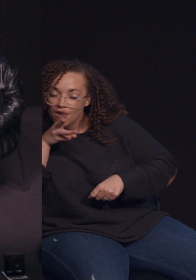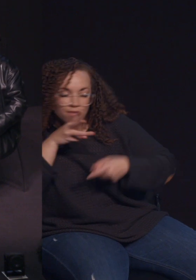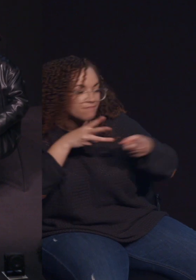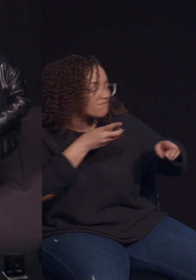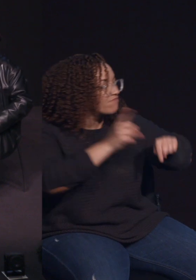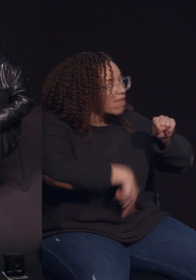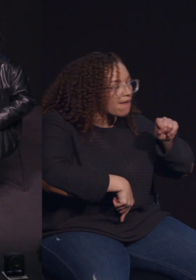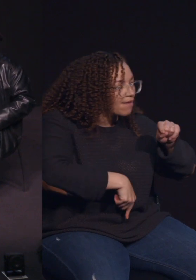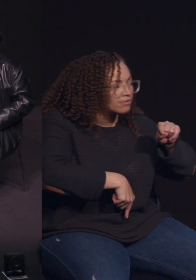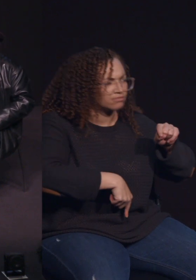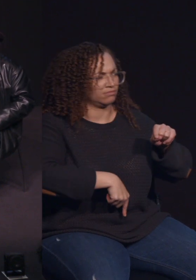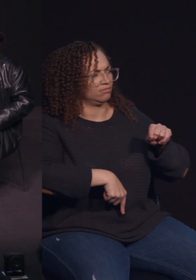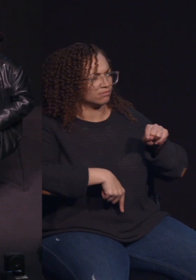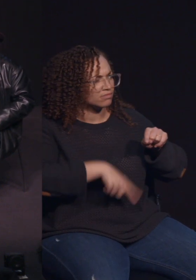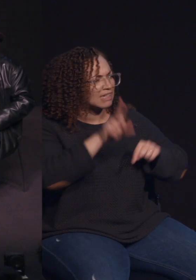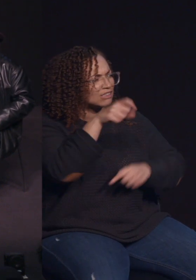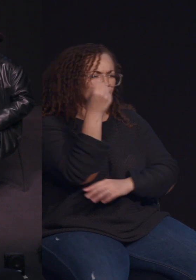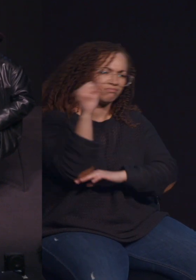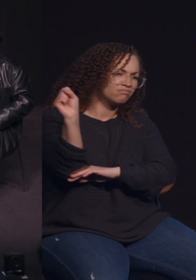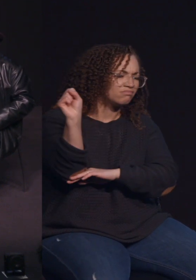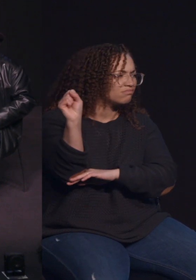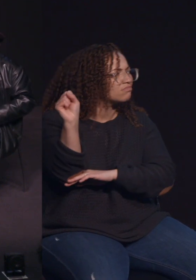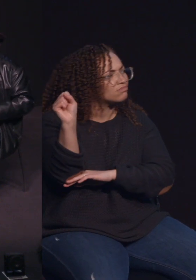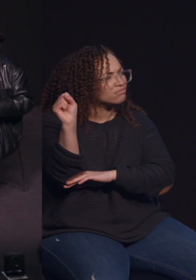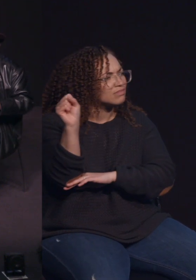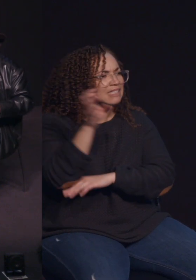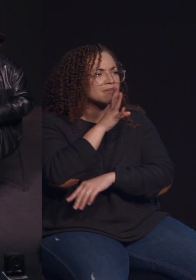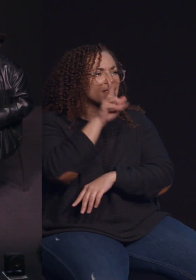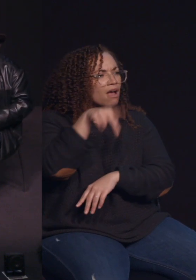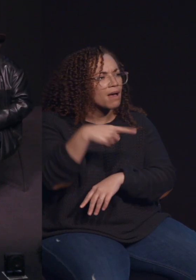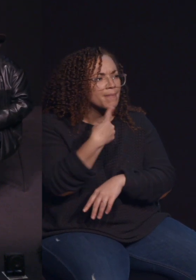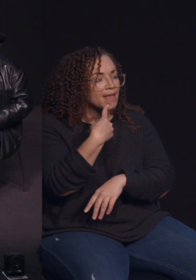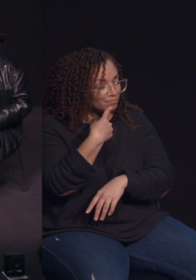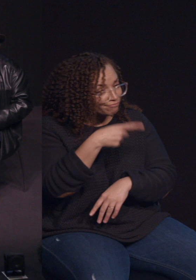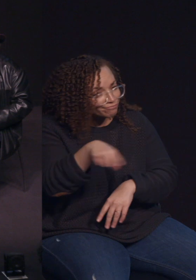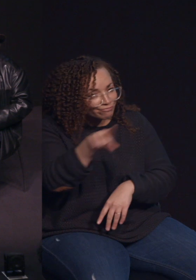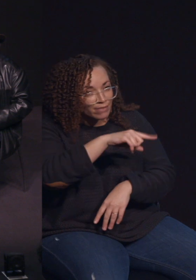We need to say something now is that as you know, I live in Fresno.